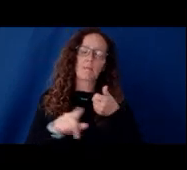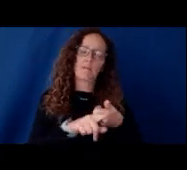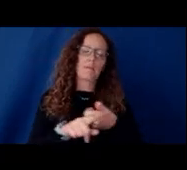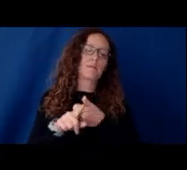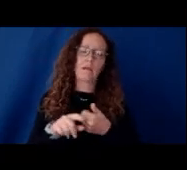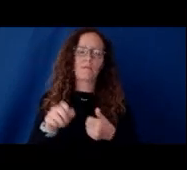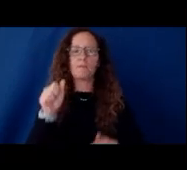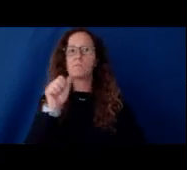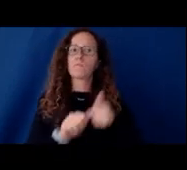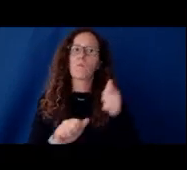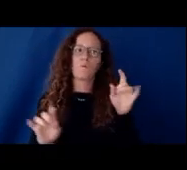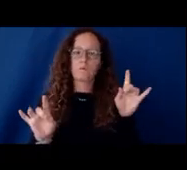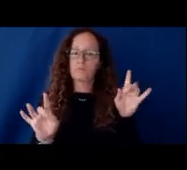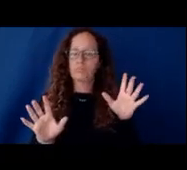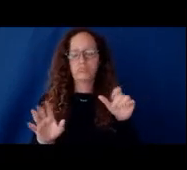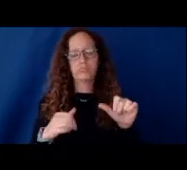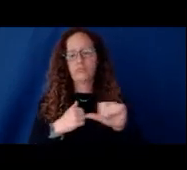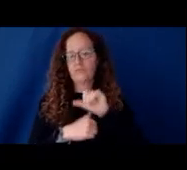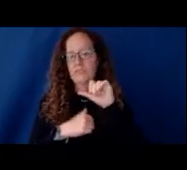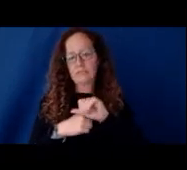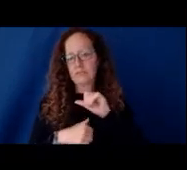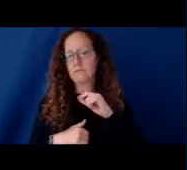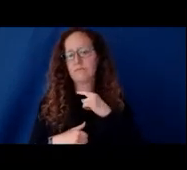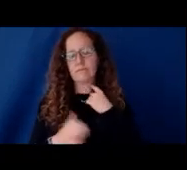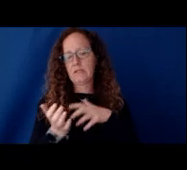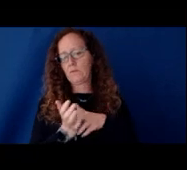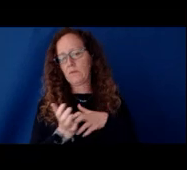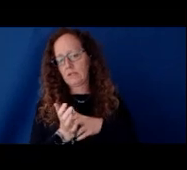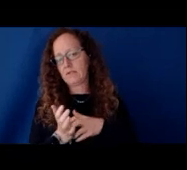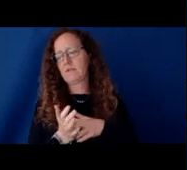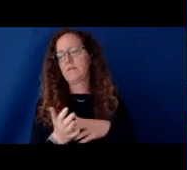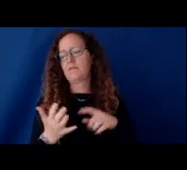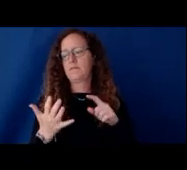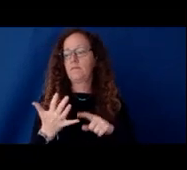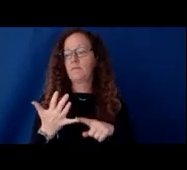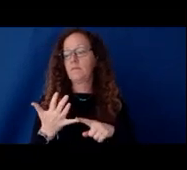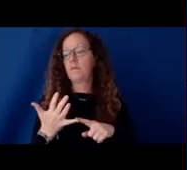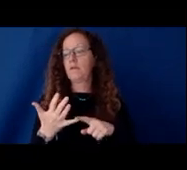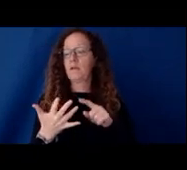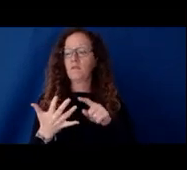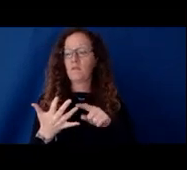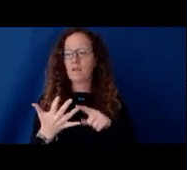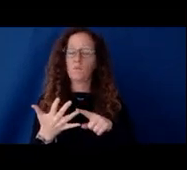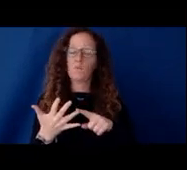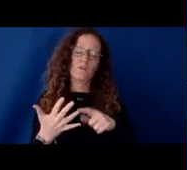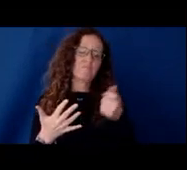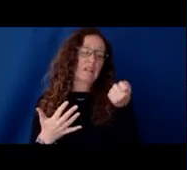represent expectations of little to no elevated HeatRisk, with few to no heat related impacts.